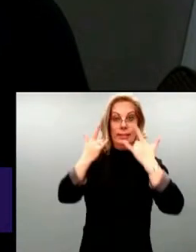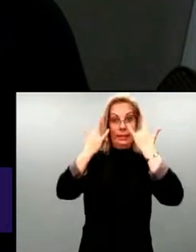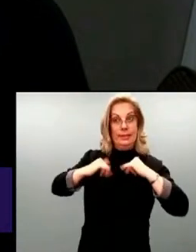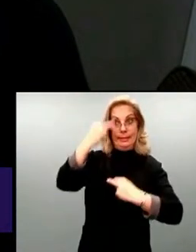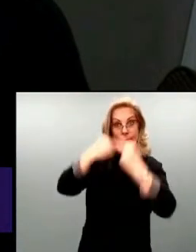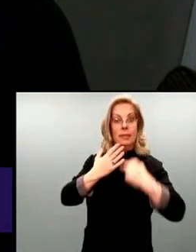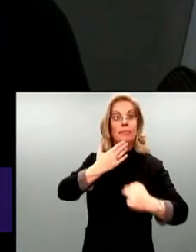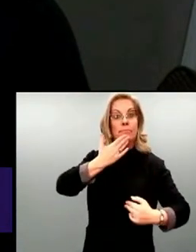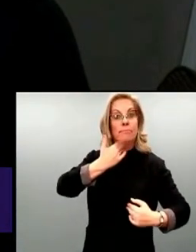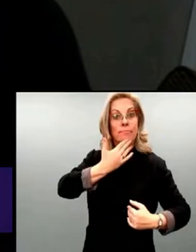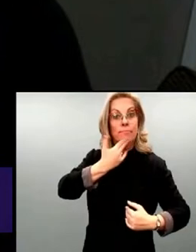settings with detention or prison?